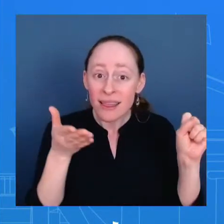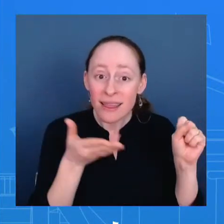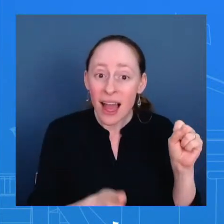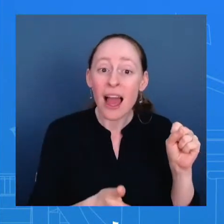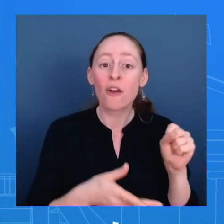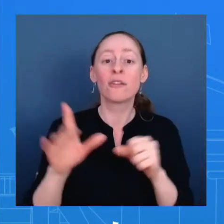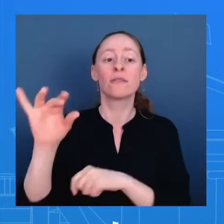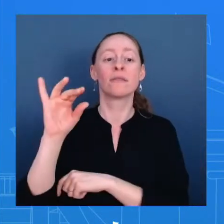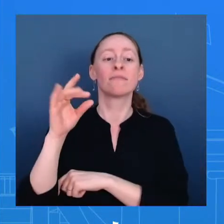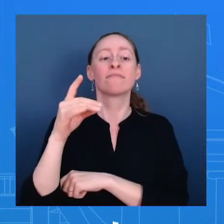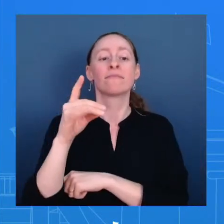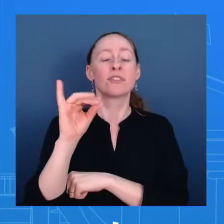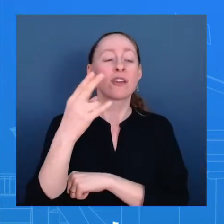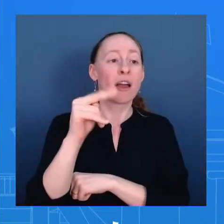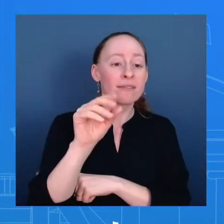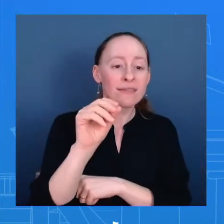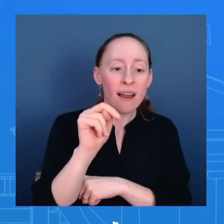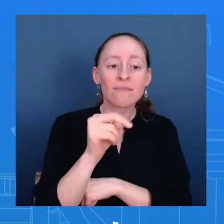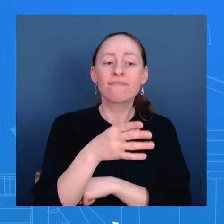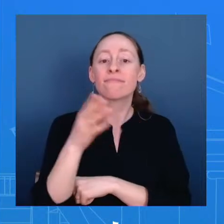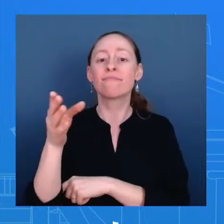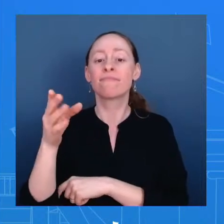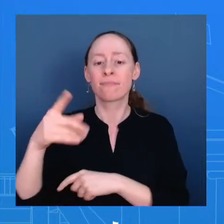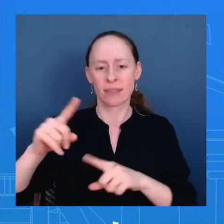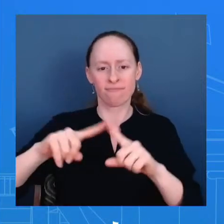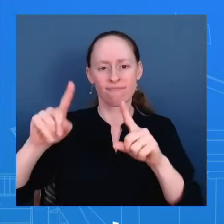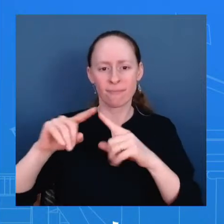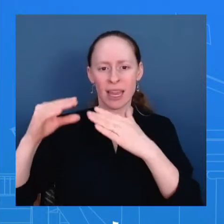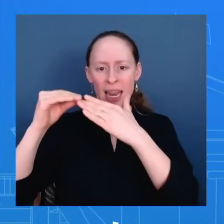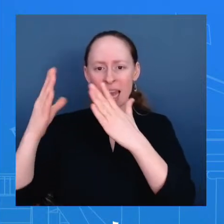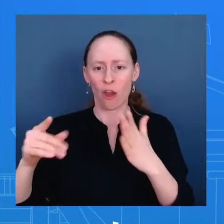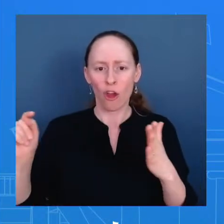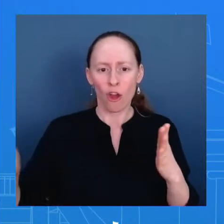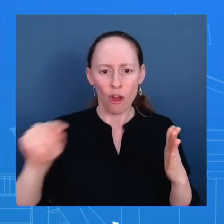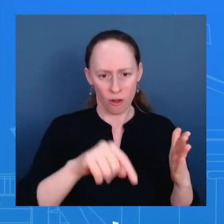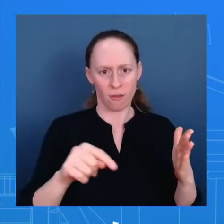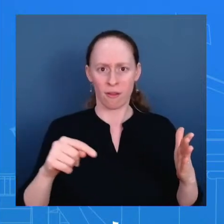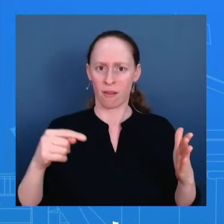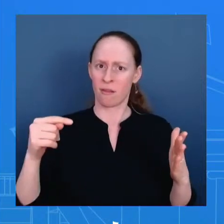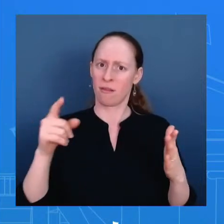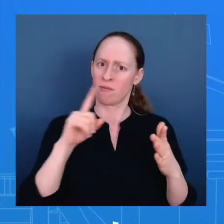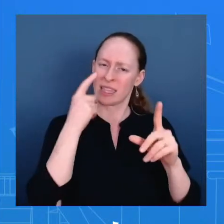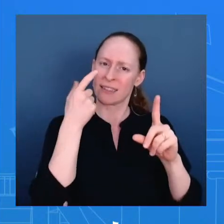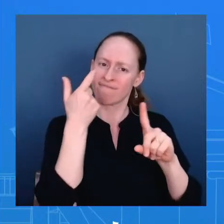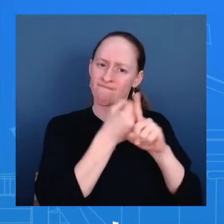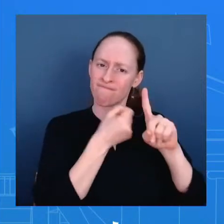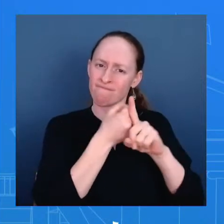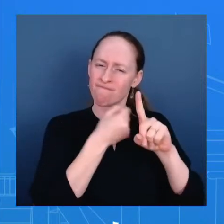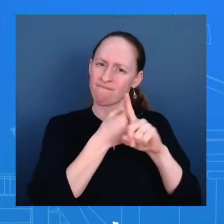and other hard-won freedoms for Black Americans. The President was proud to participate in this meeting